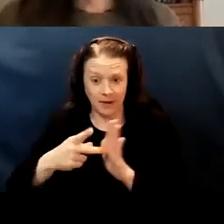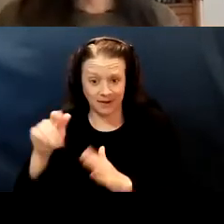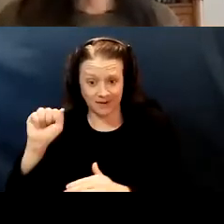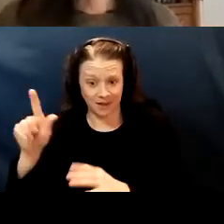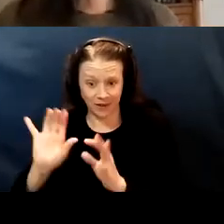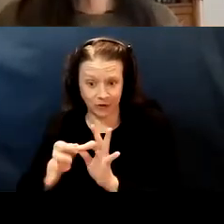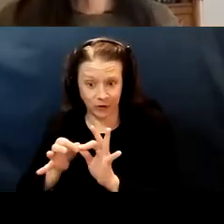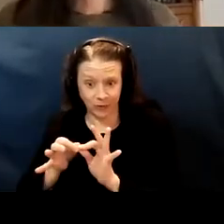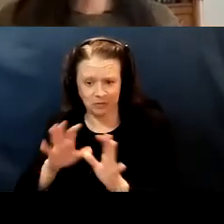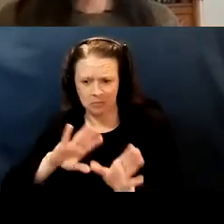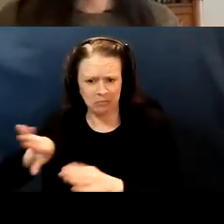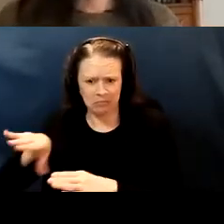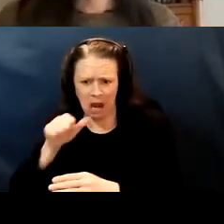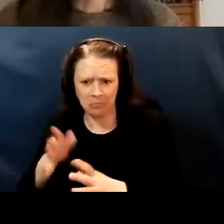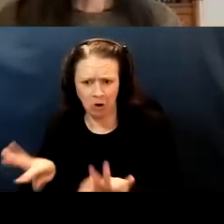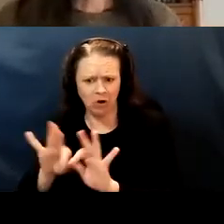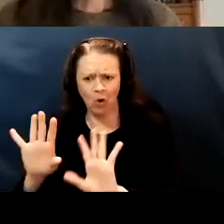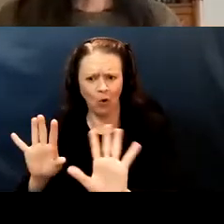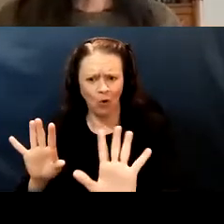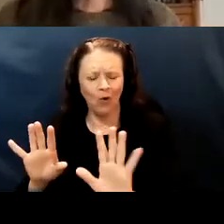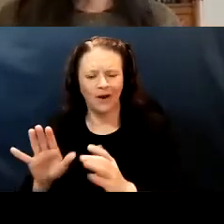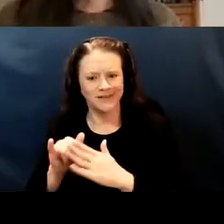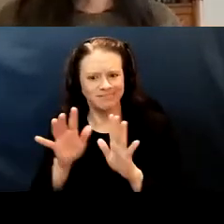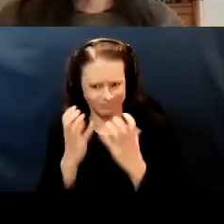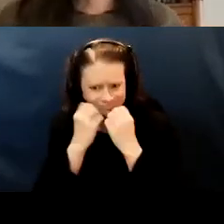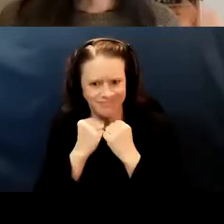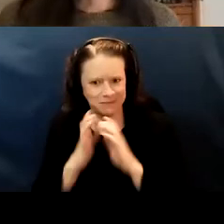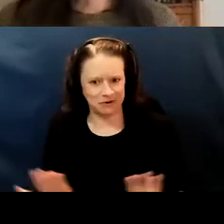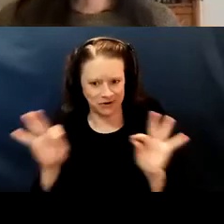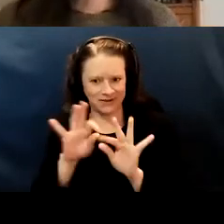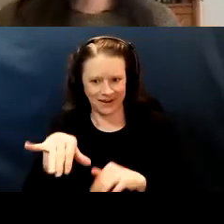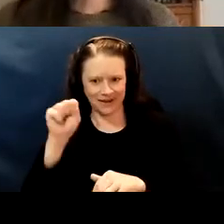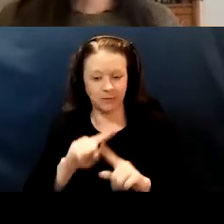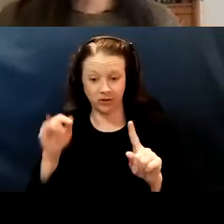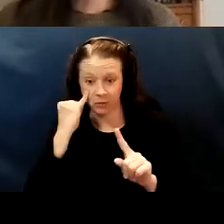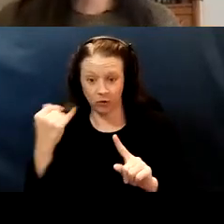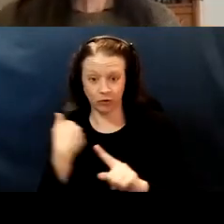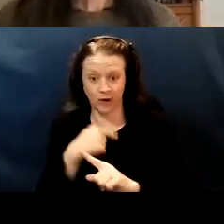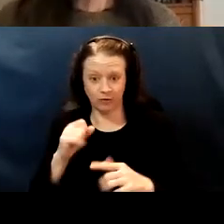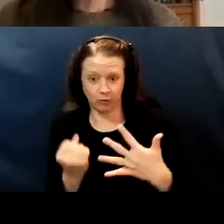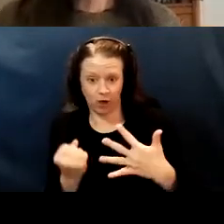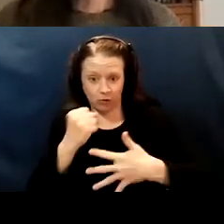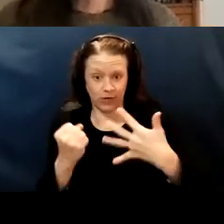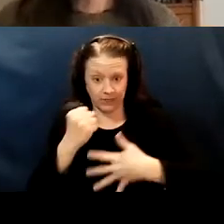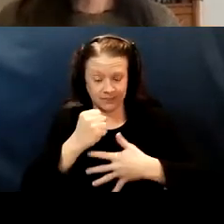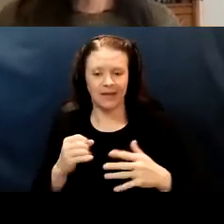interpretation isn't important, because it is. But if we need to prioritize, which we all do, captioning should be at the top of